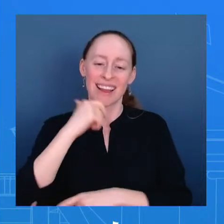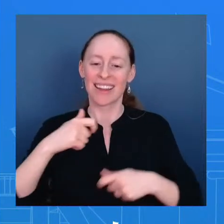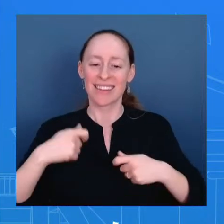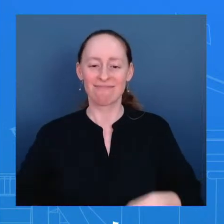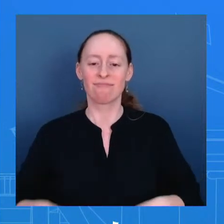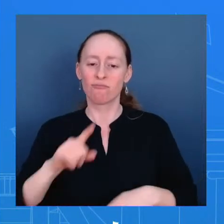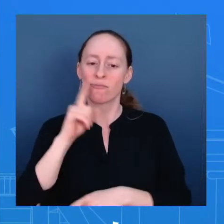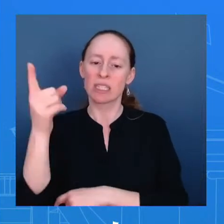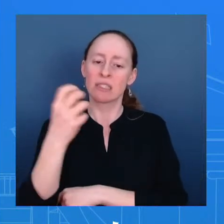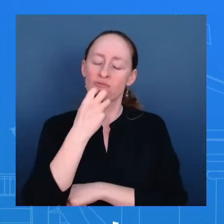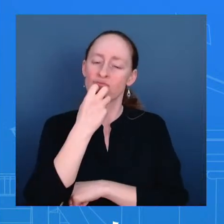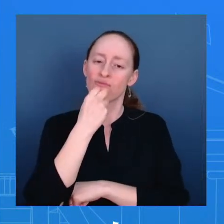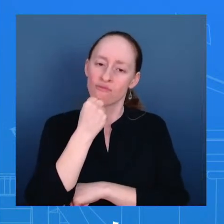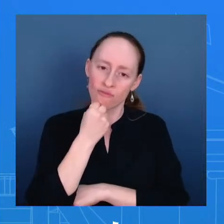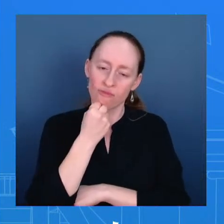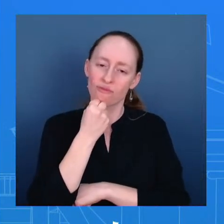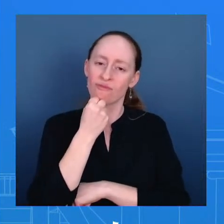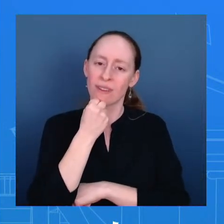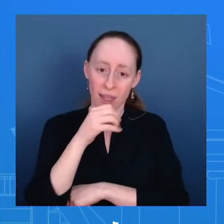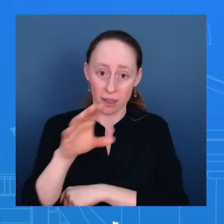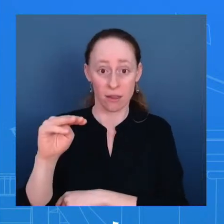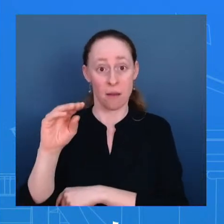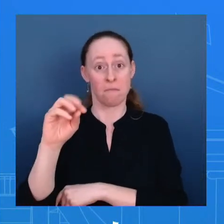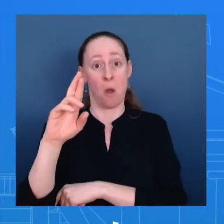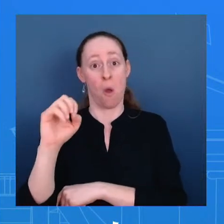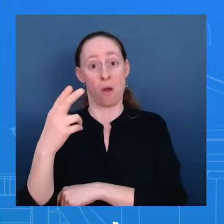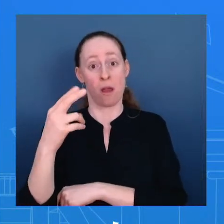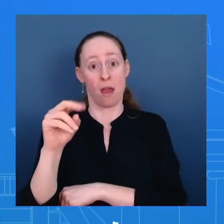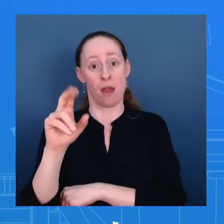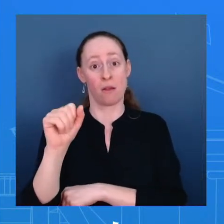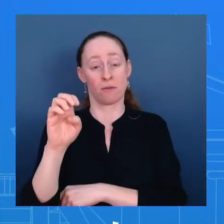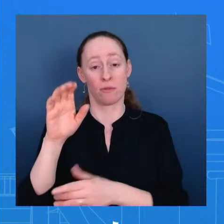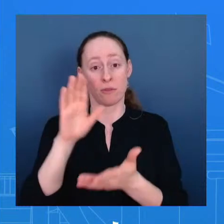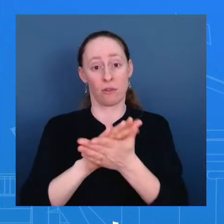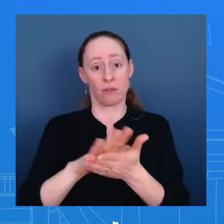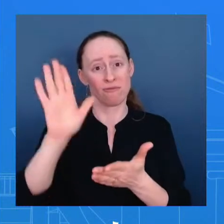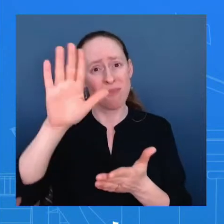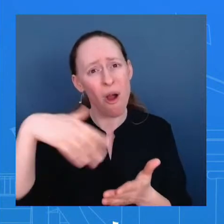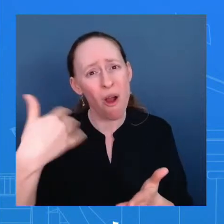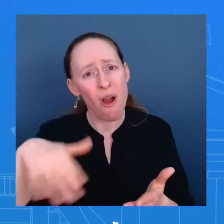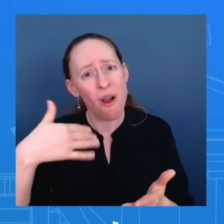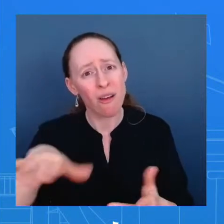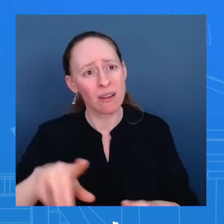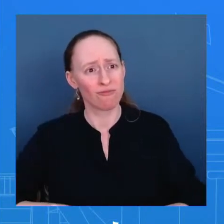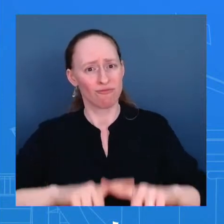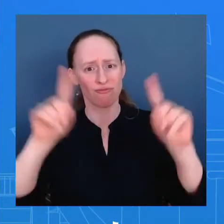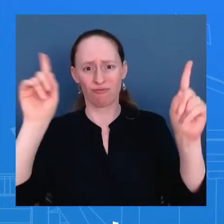but I dare say that every institution of higher learning is unique. And HBCUs are -- yes, are solemn places --